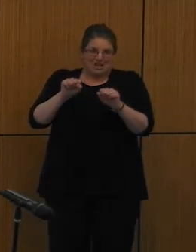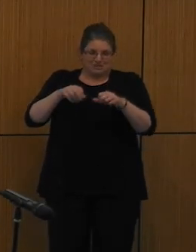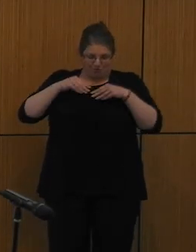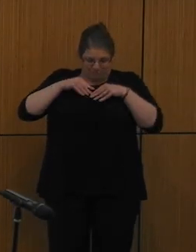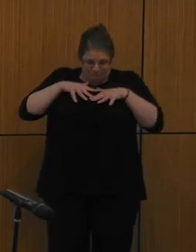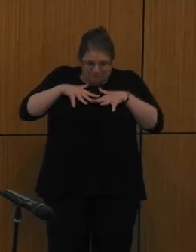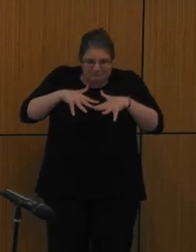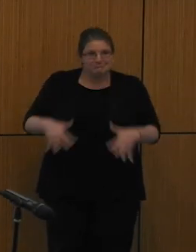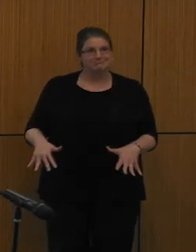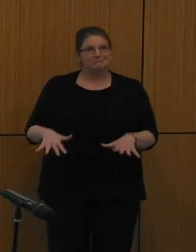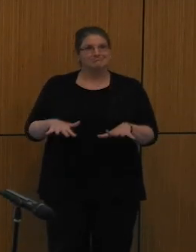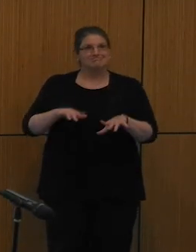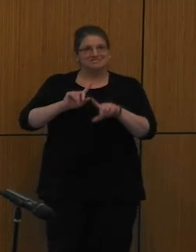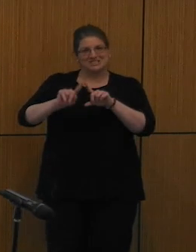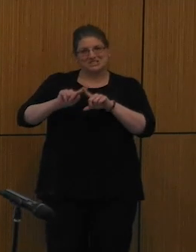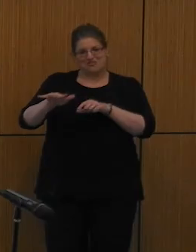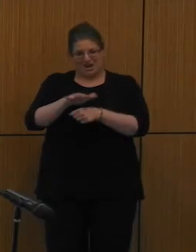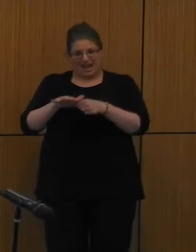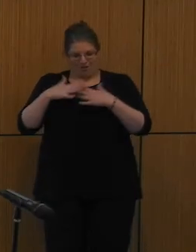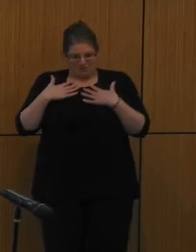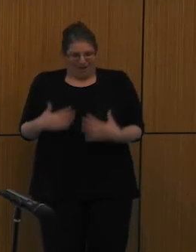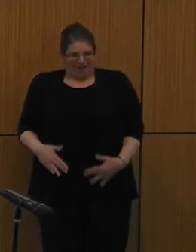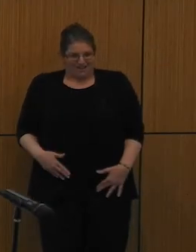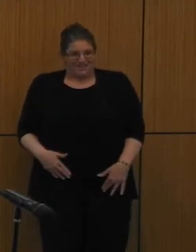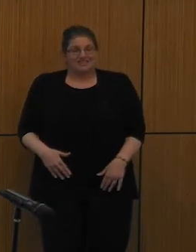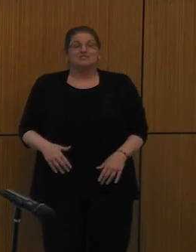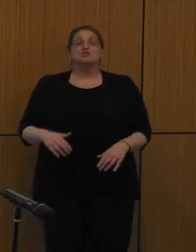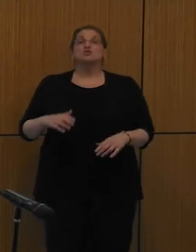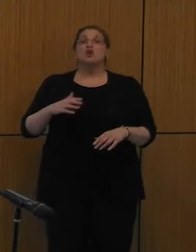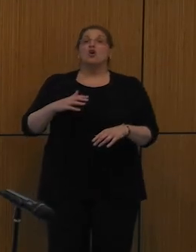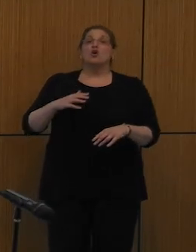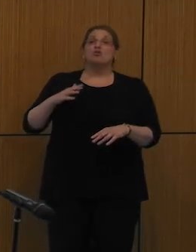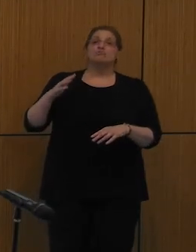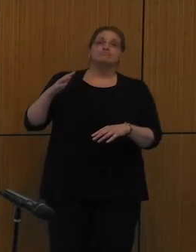So the question that we've been trying to answer and several groups across